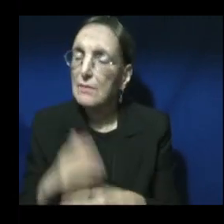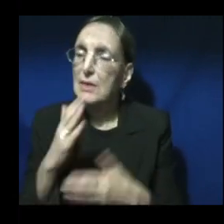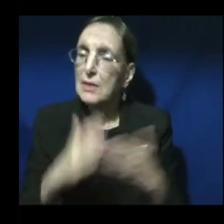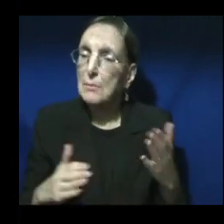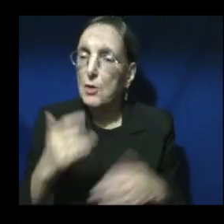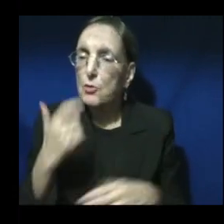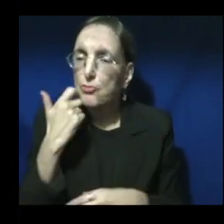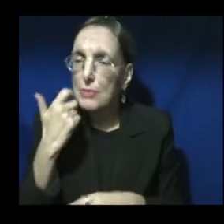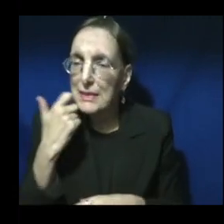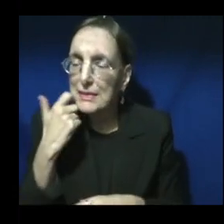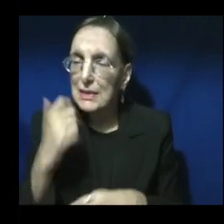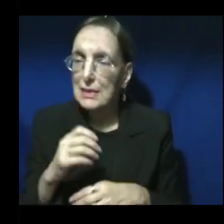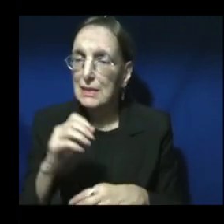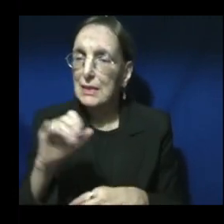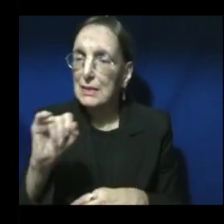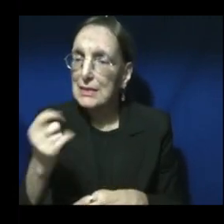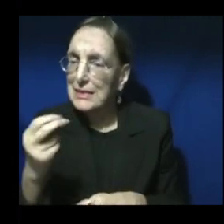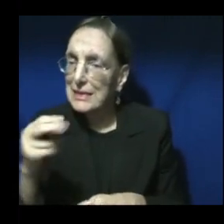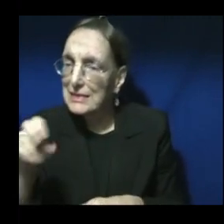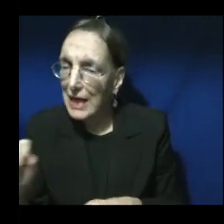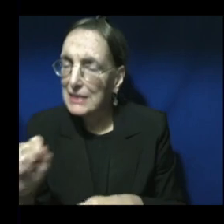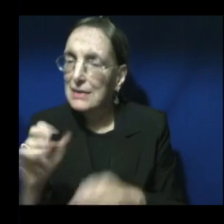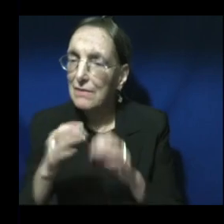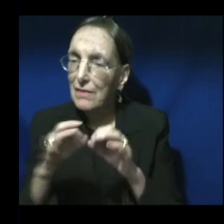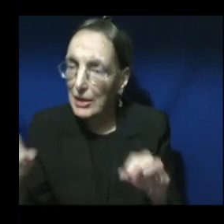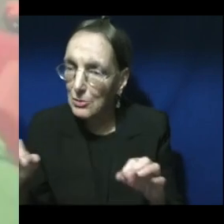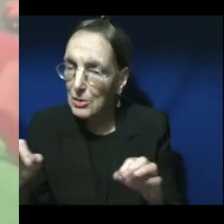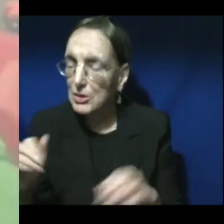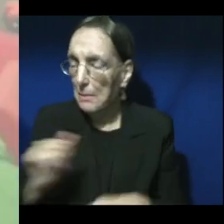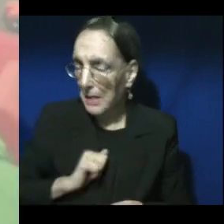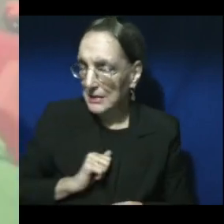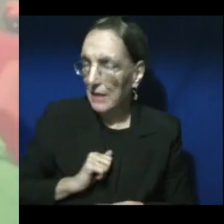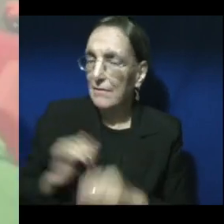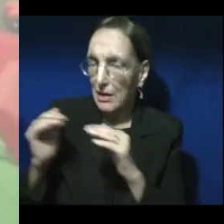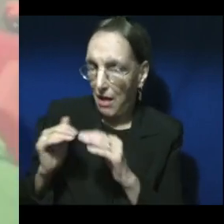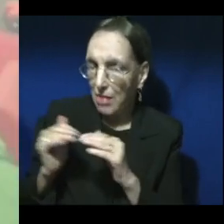have been working on. But I’d be happy to chat further in any way that is of interest to you.